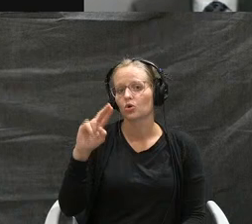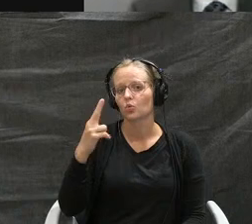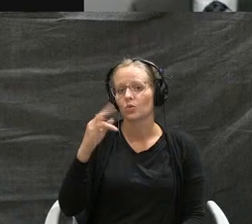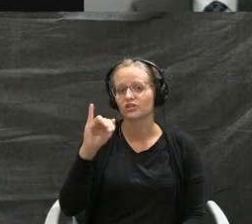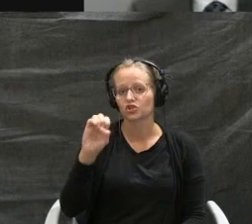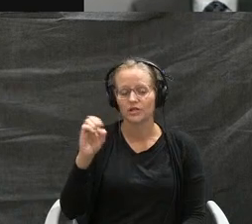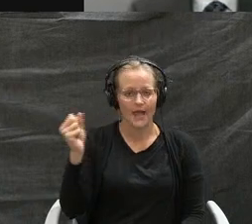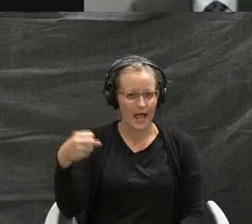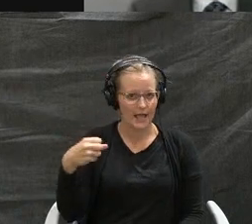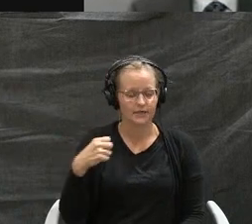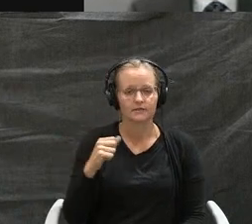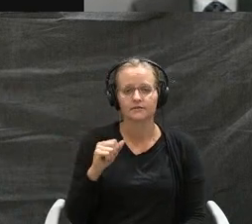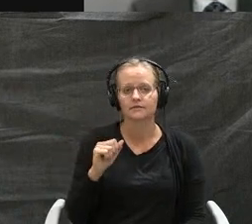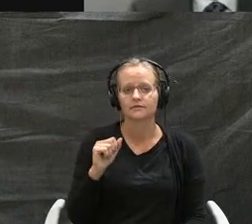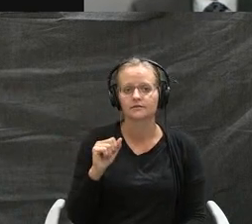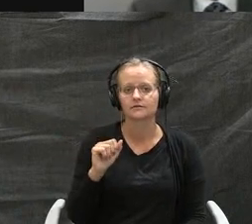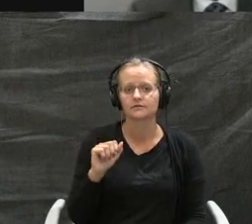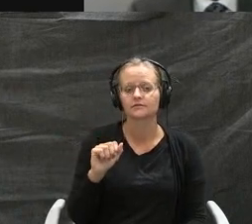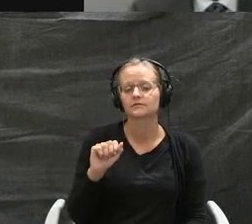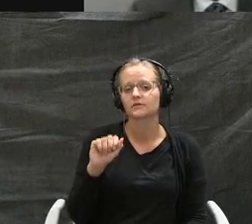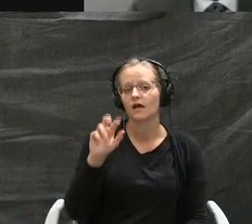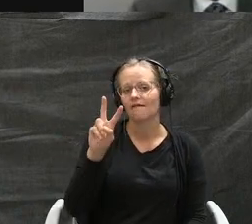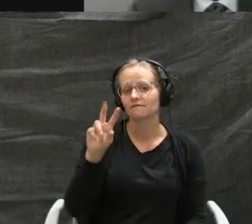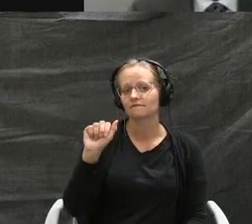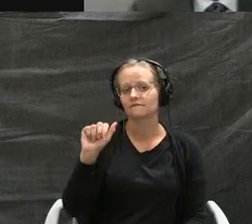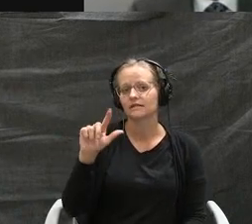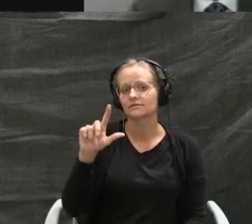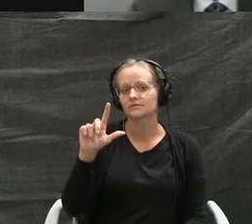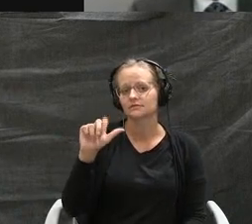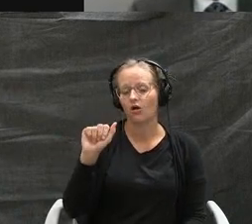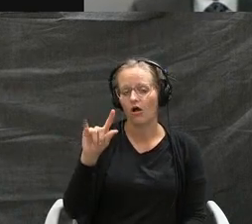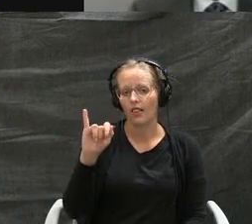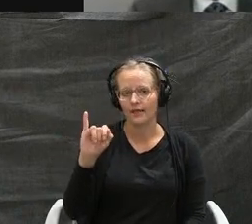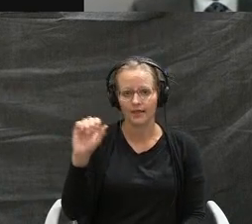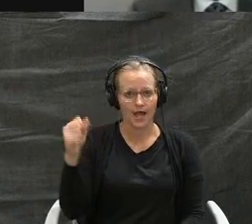Hi board member Vitaly. I remember Wagner.